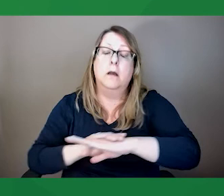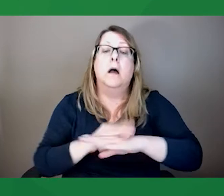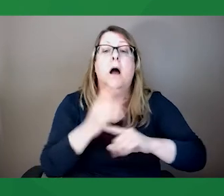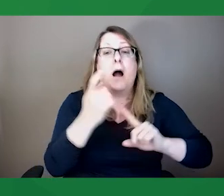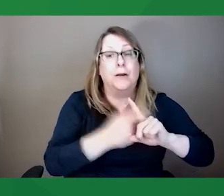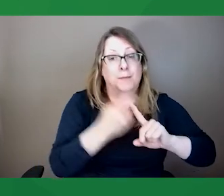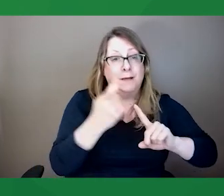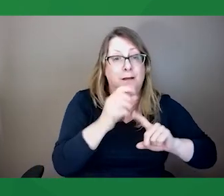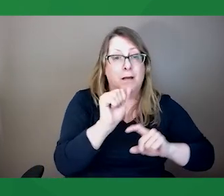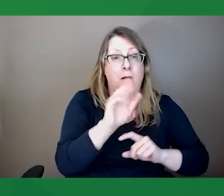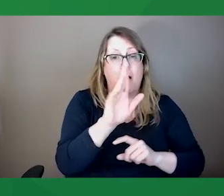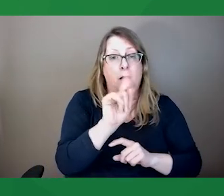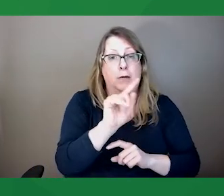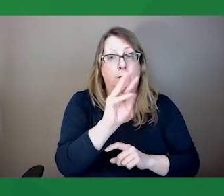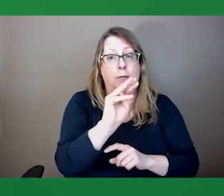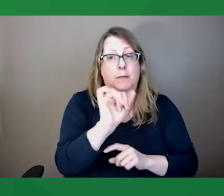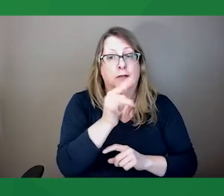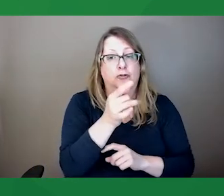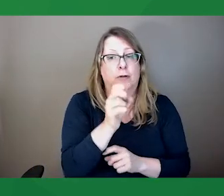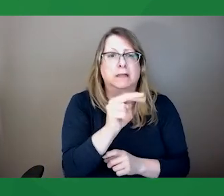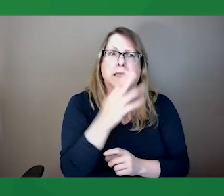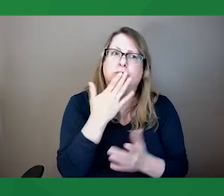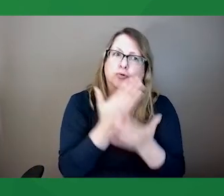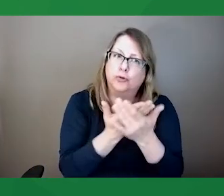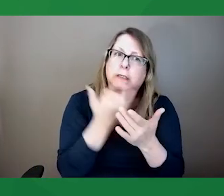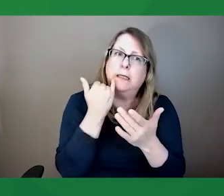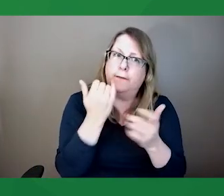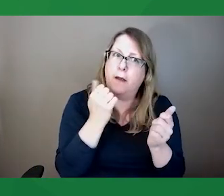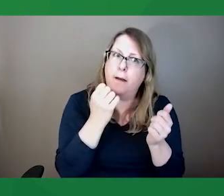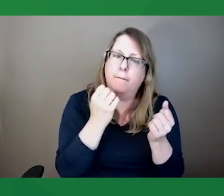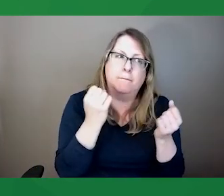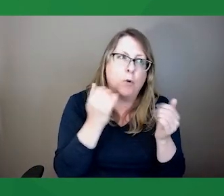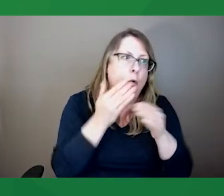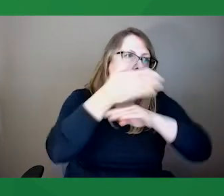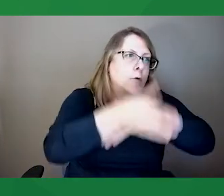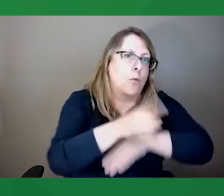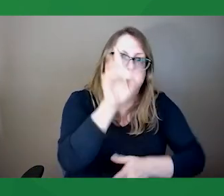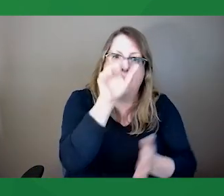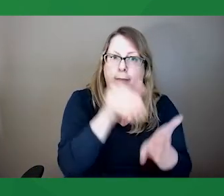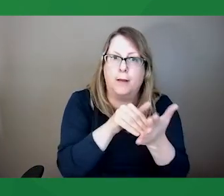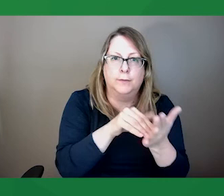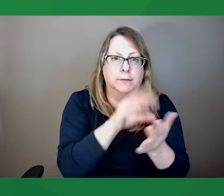Great, if you have thousands of webpages but you have to consider that it only covers anywhere